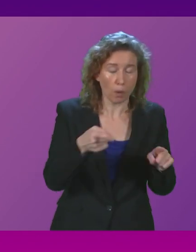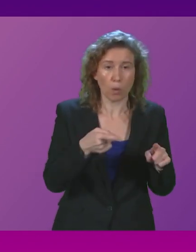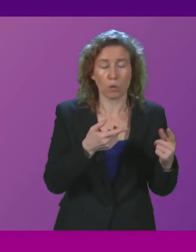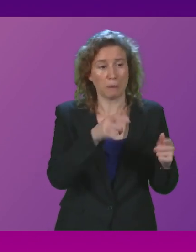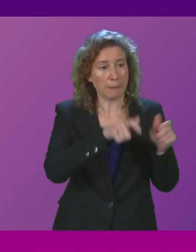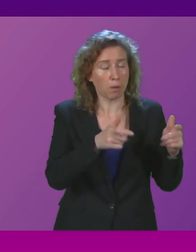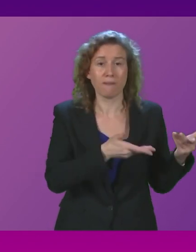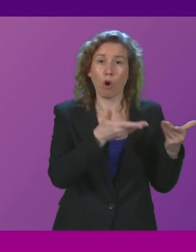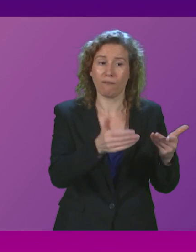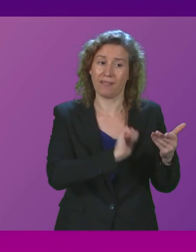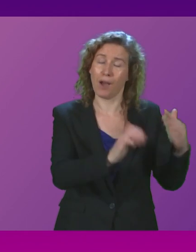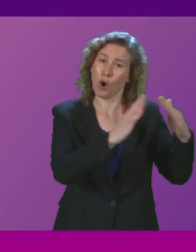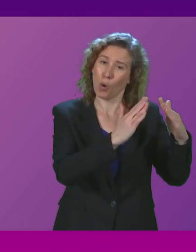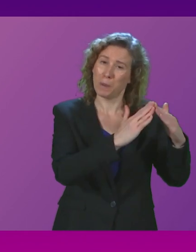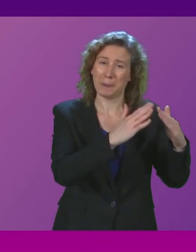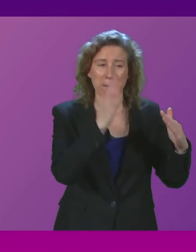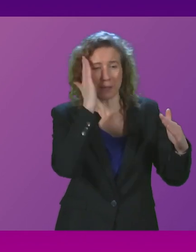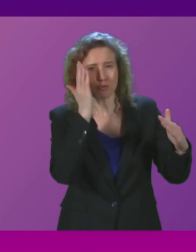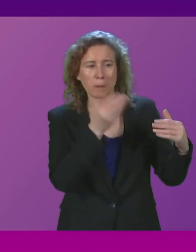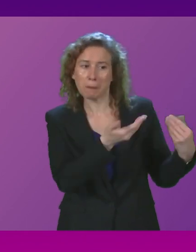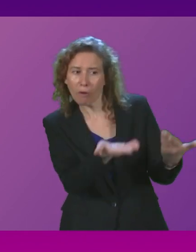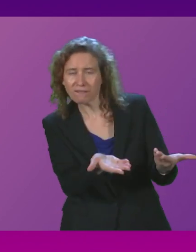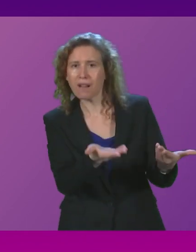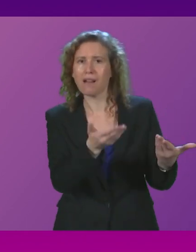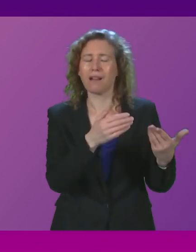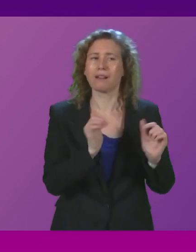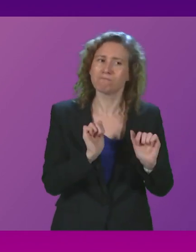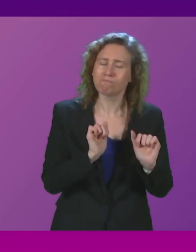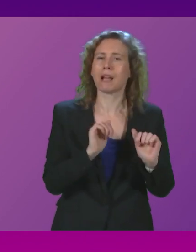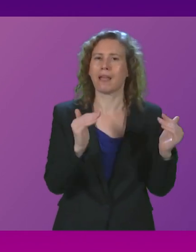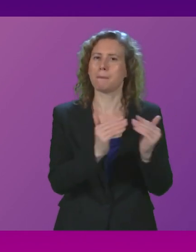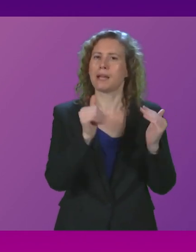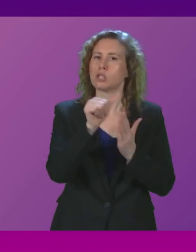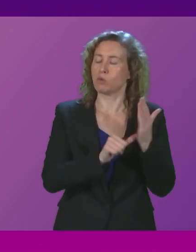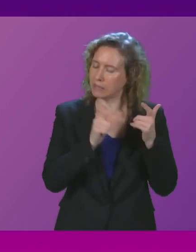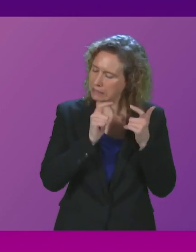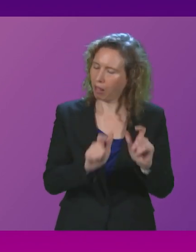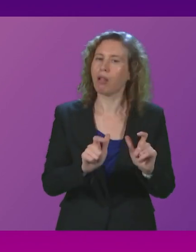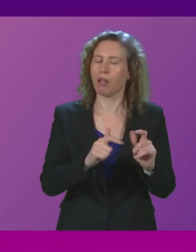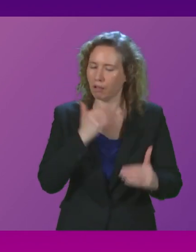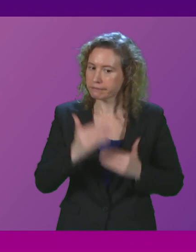private homes for use, and we continue to work to speed up the matching process.